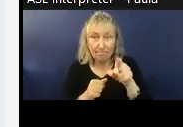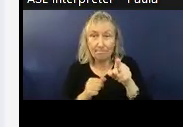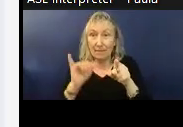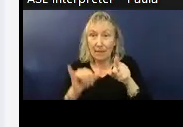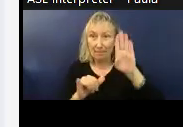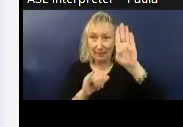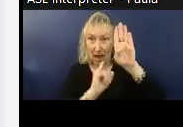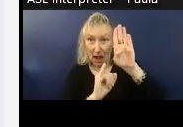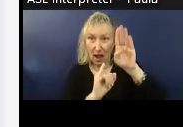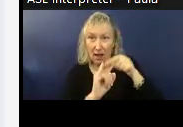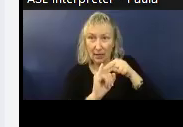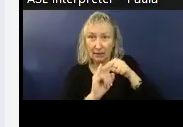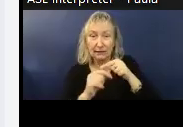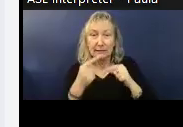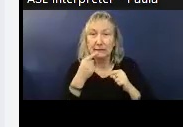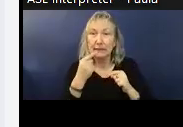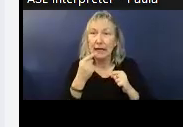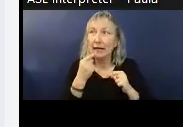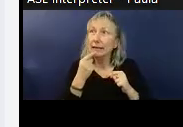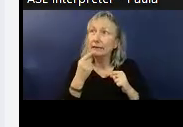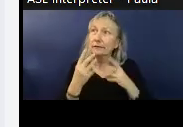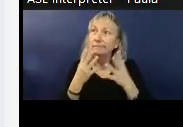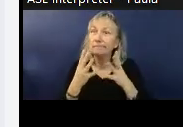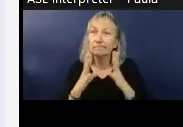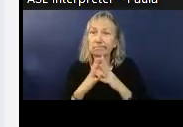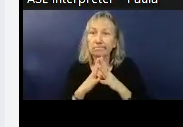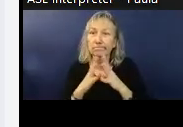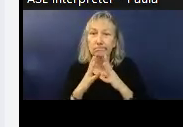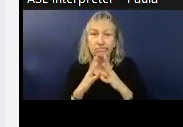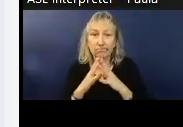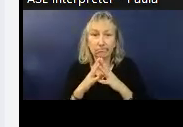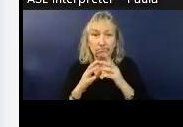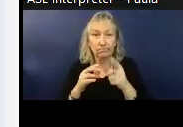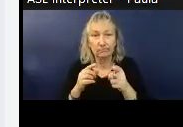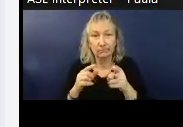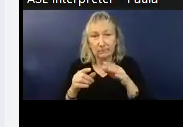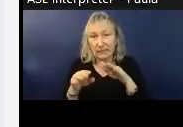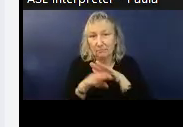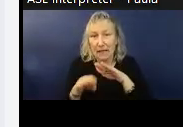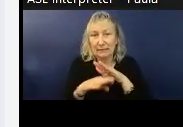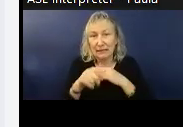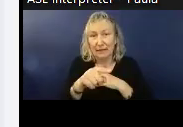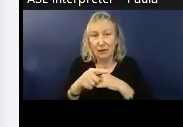it involuntary seclusion effectively is not abuse if used as part of it, you know,